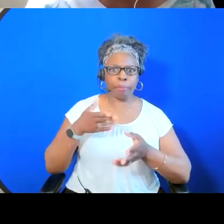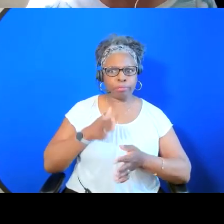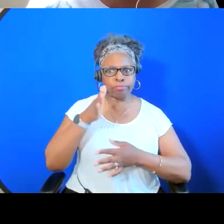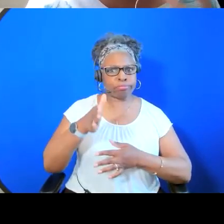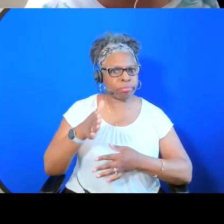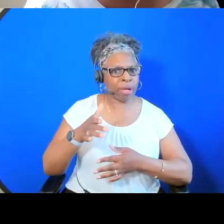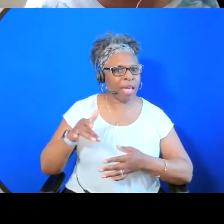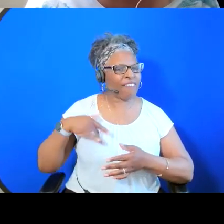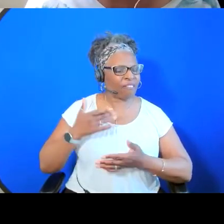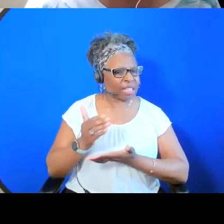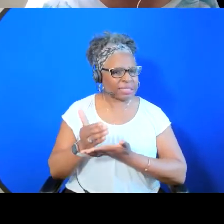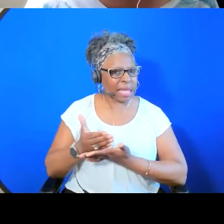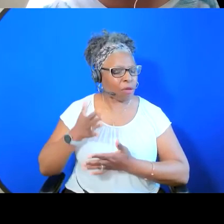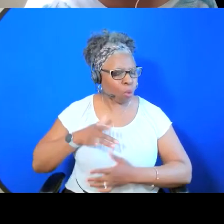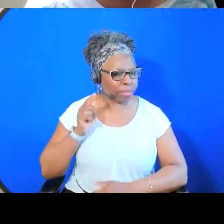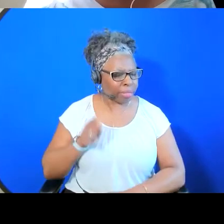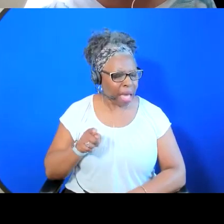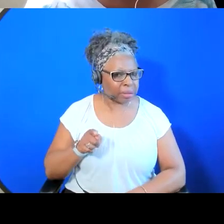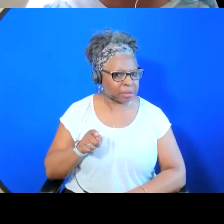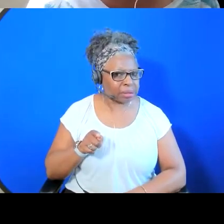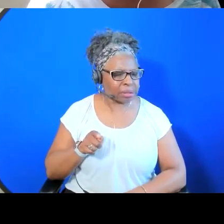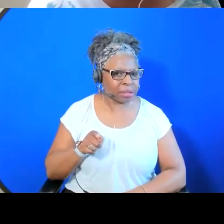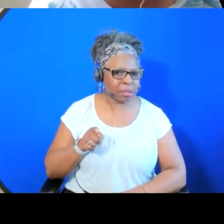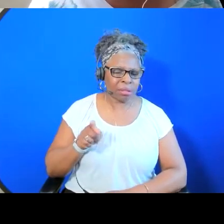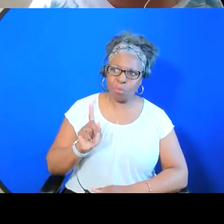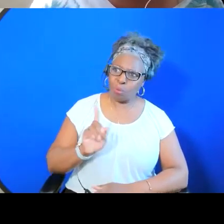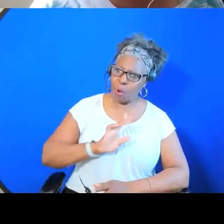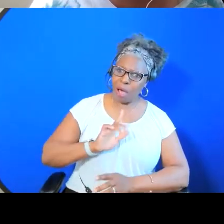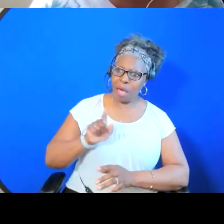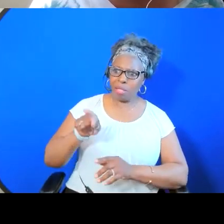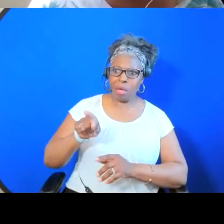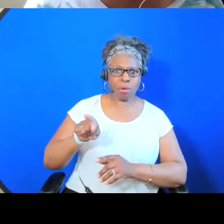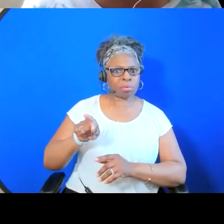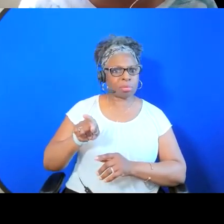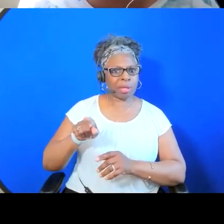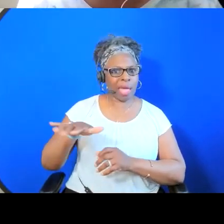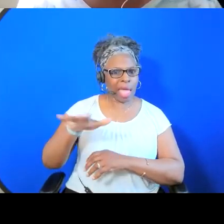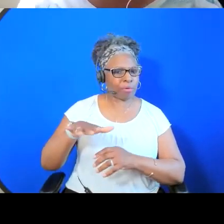a football stadium, because these spaces were really dangerous for her and she was actually told by police when she would